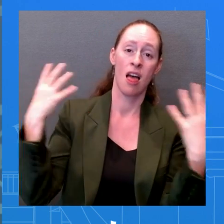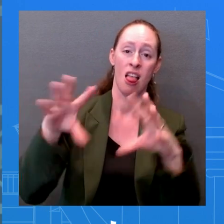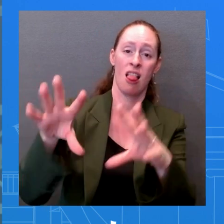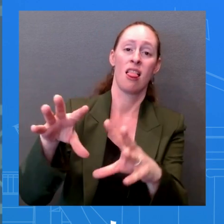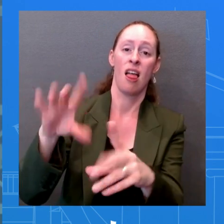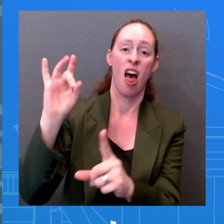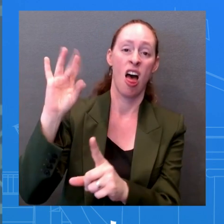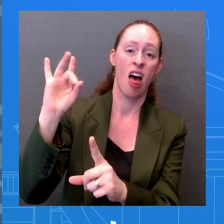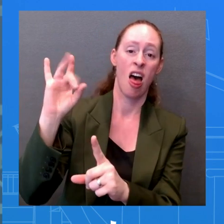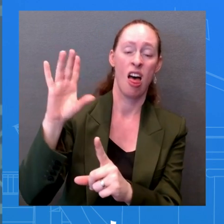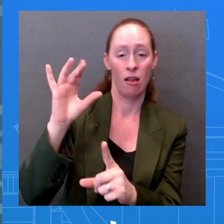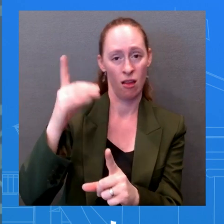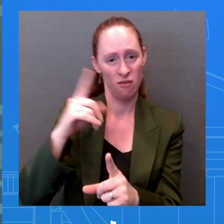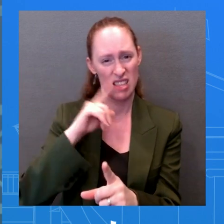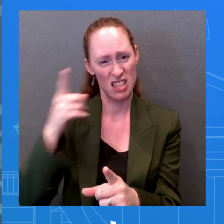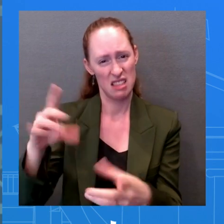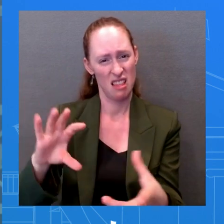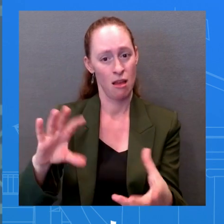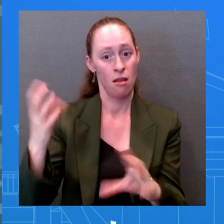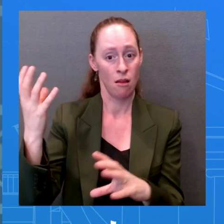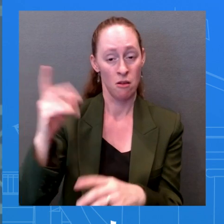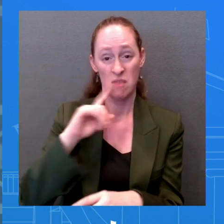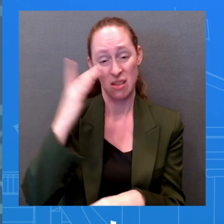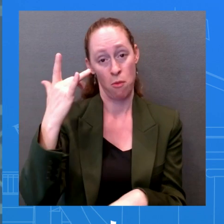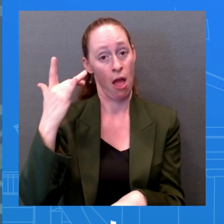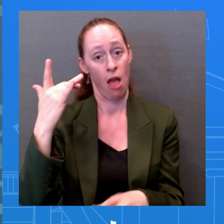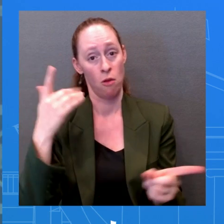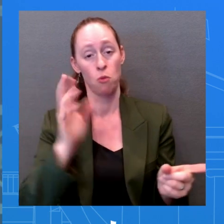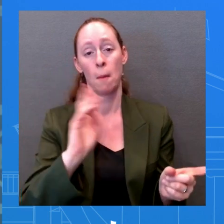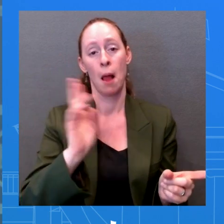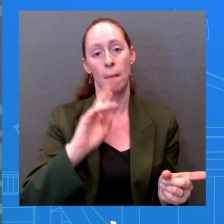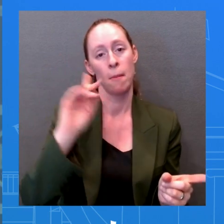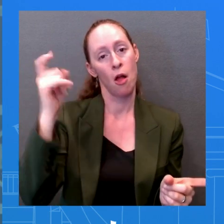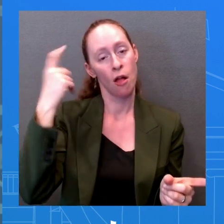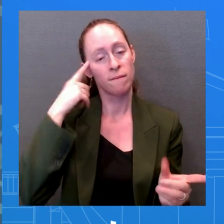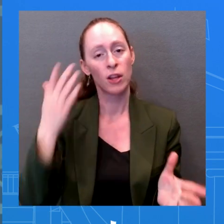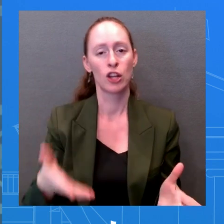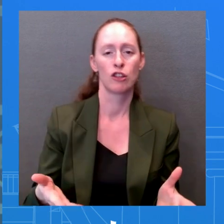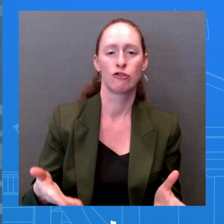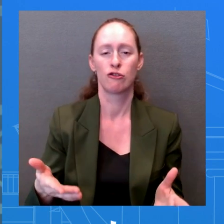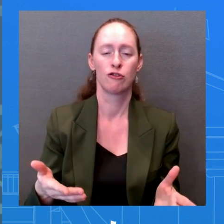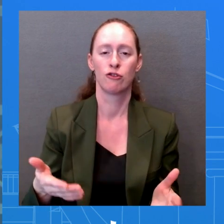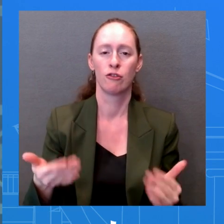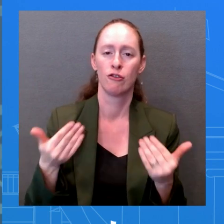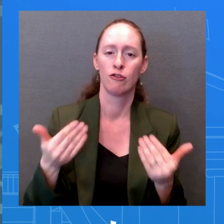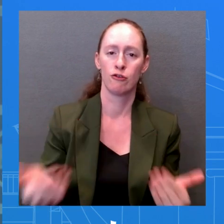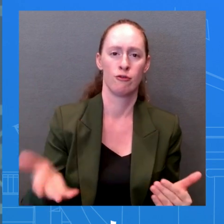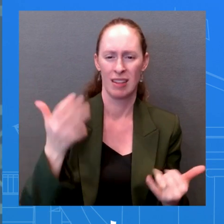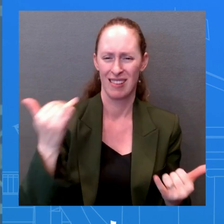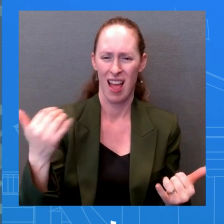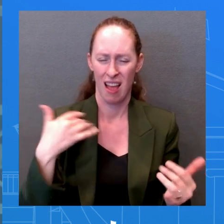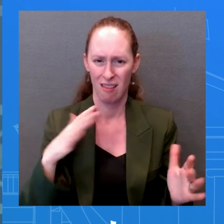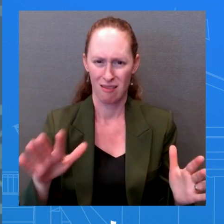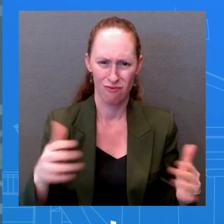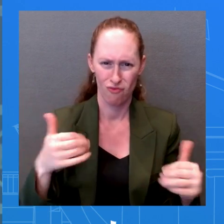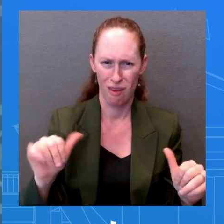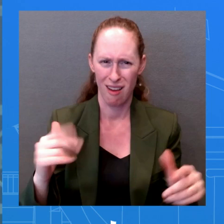So, we are working to manage the consequences of these stunts. The administration has been in regular touch with the cities,